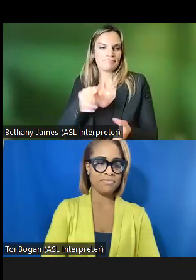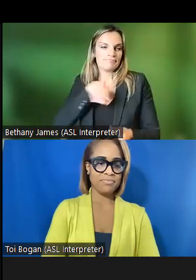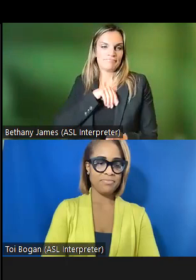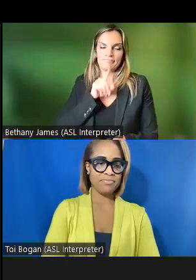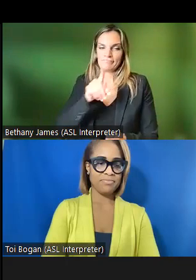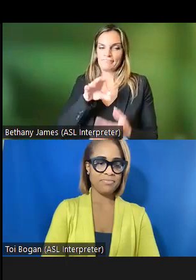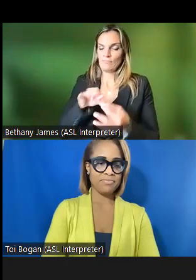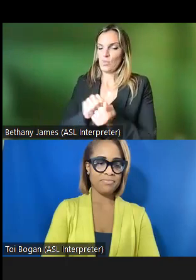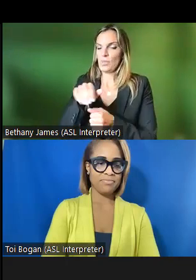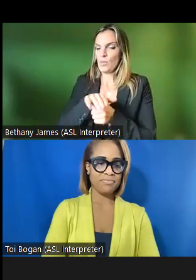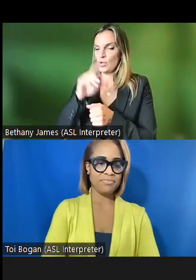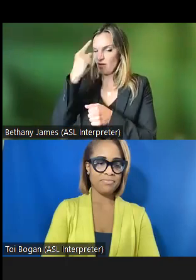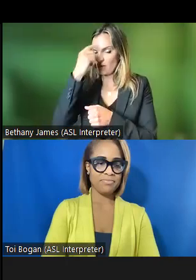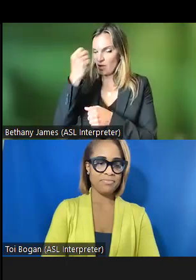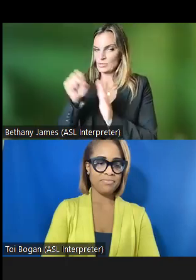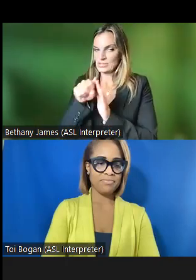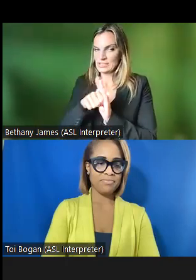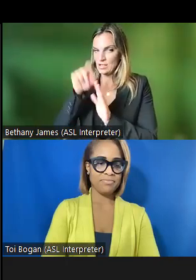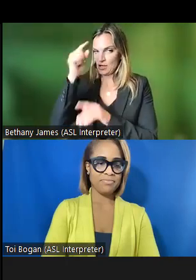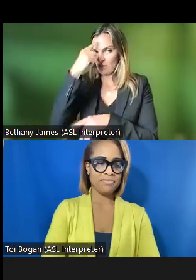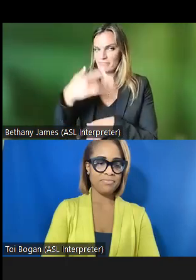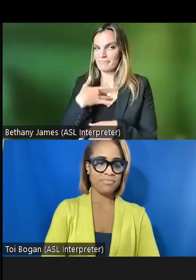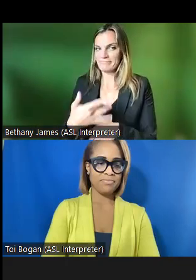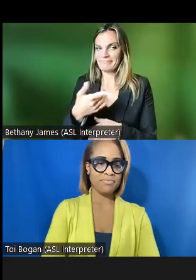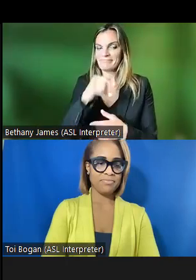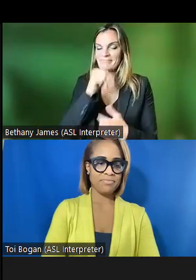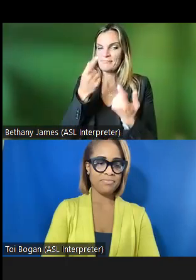And then finally, the state or local government or business that's open to the public or your